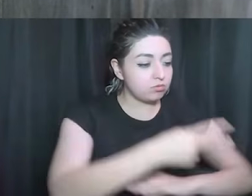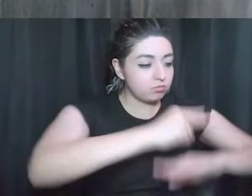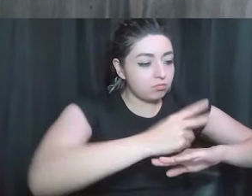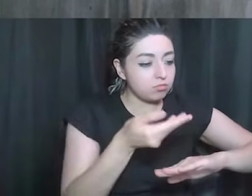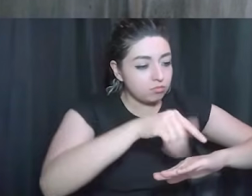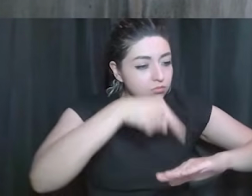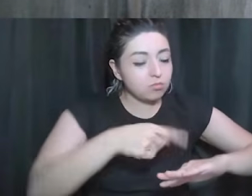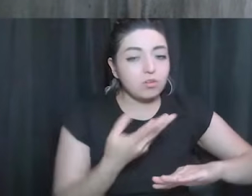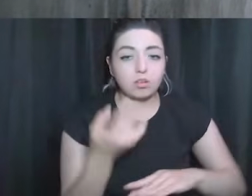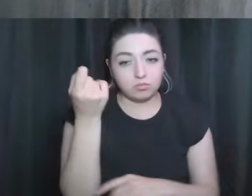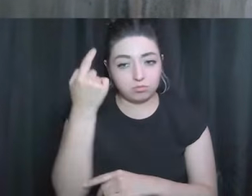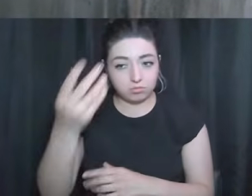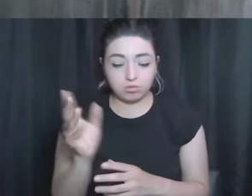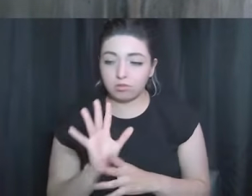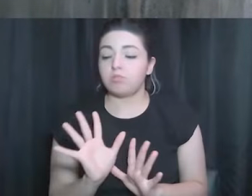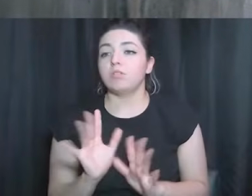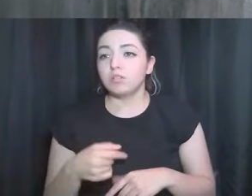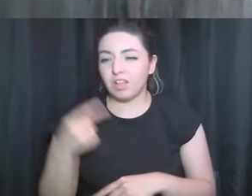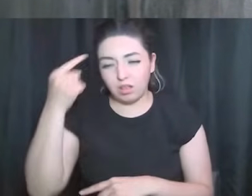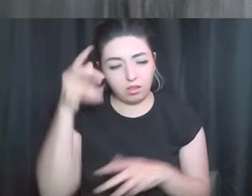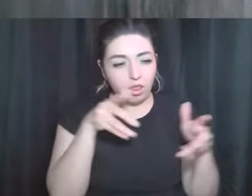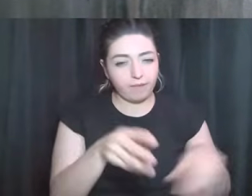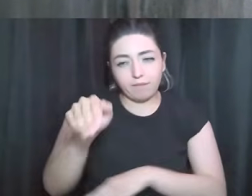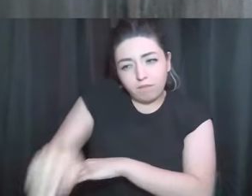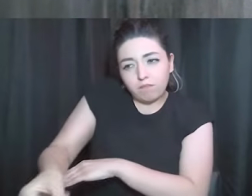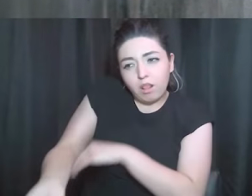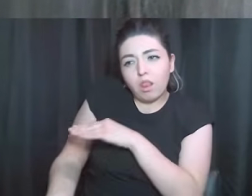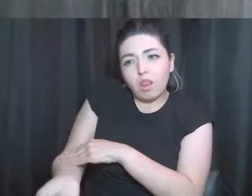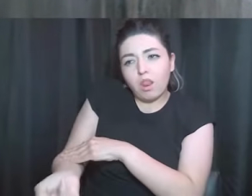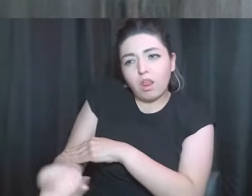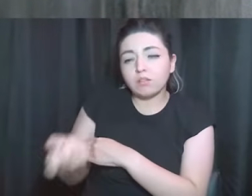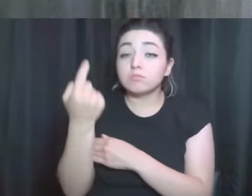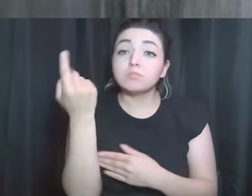Jesus... I didn't find a wallet or anything to identify him.